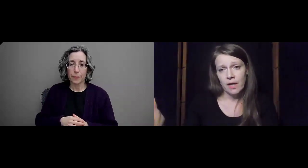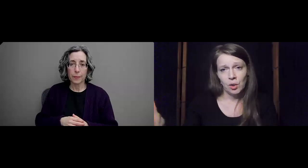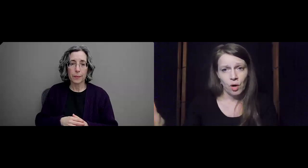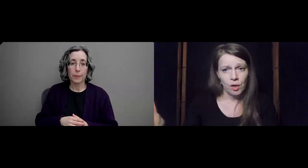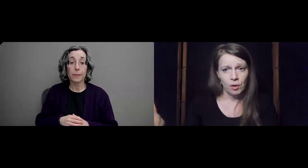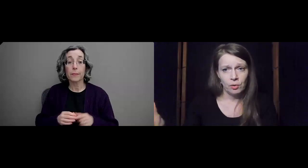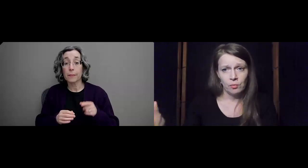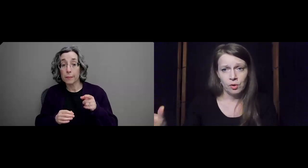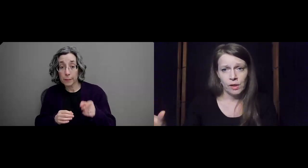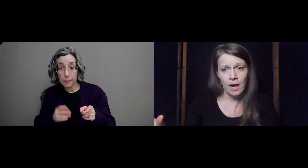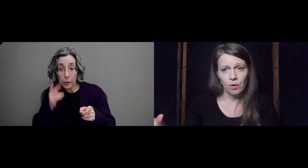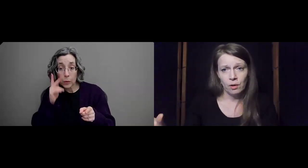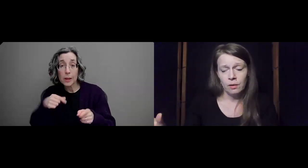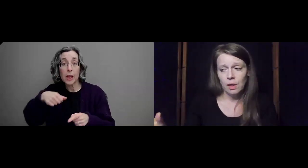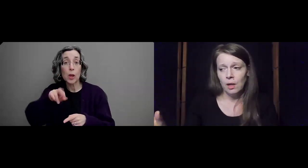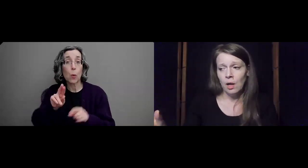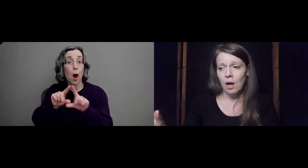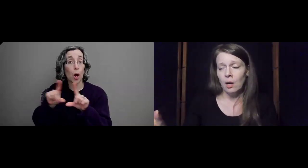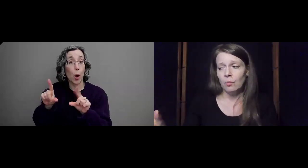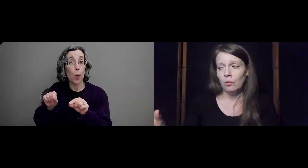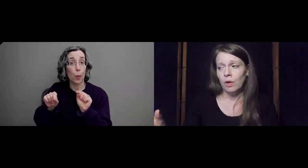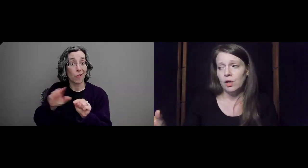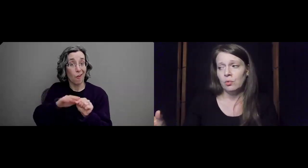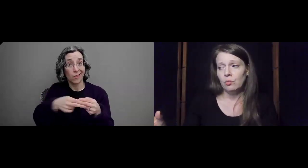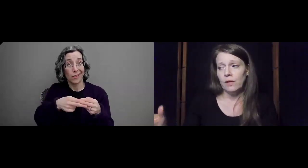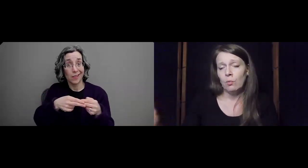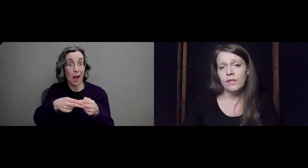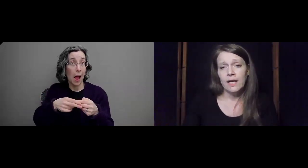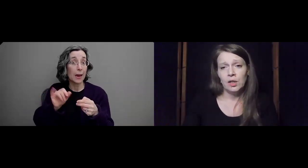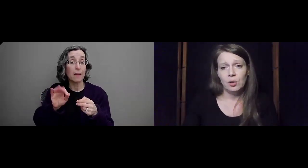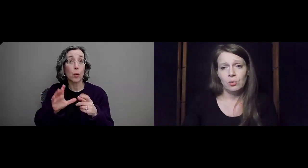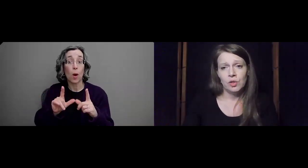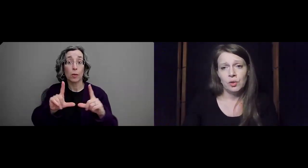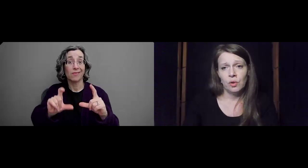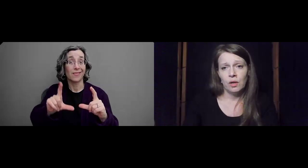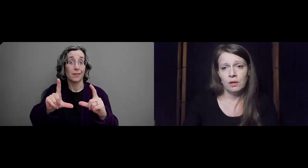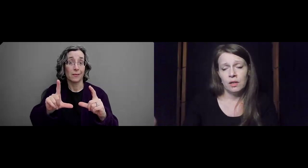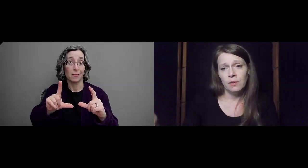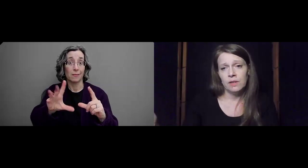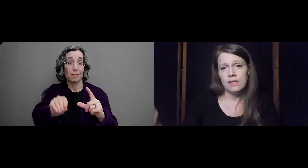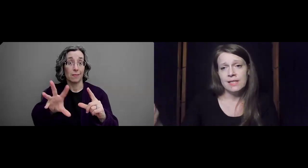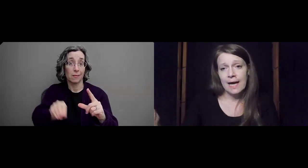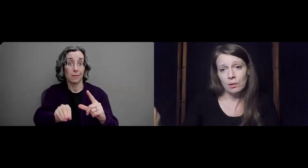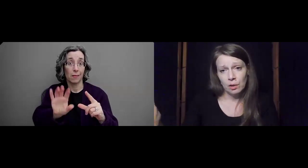Now, there is a QR code here on the slide. So if you want to snap that QR code on your